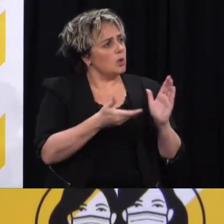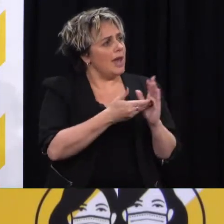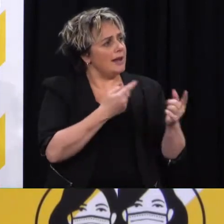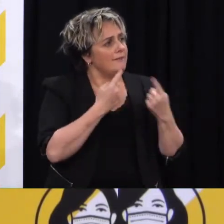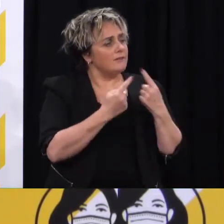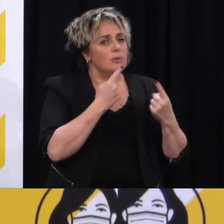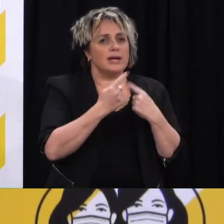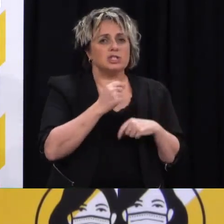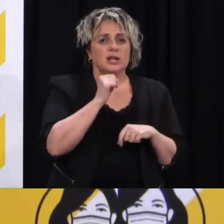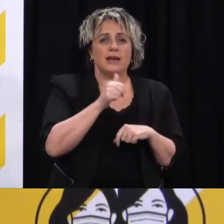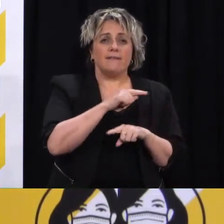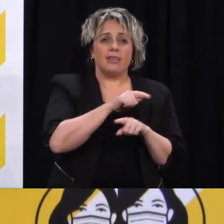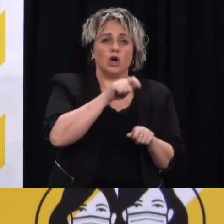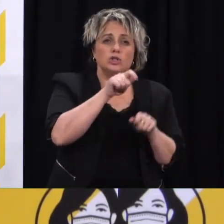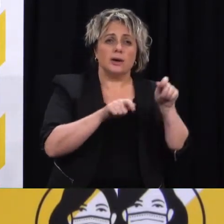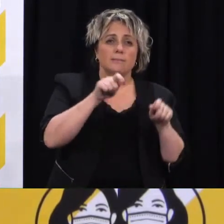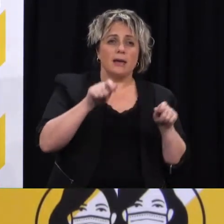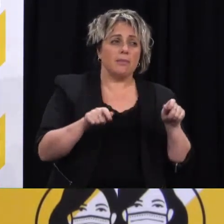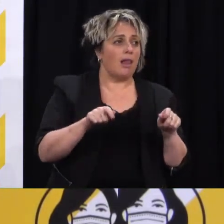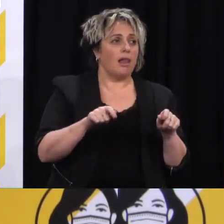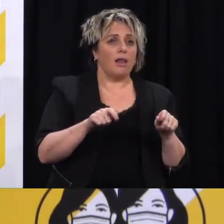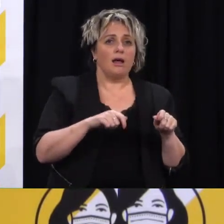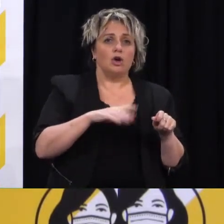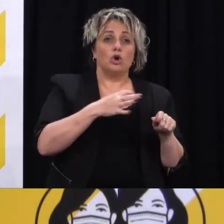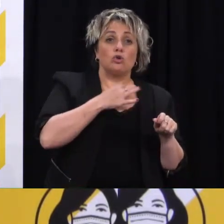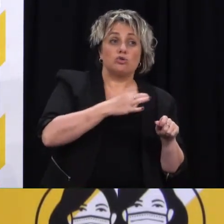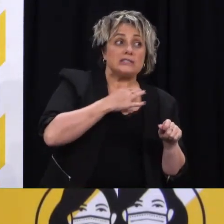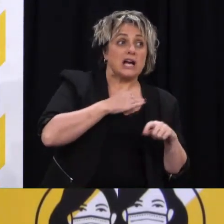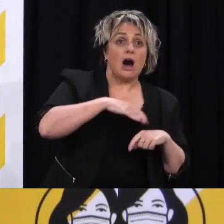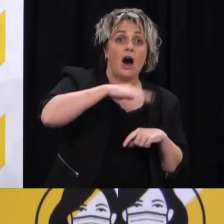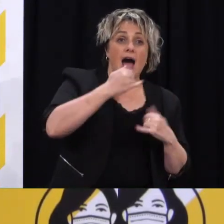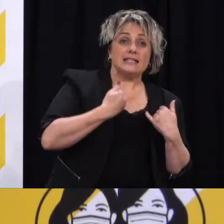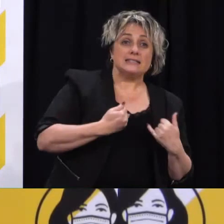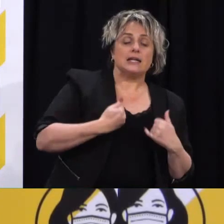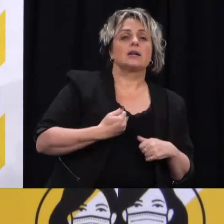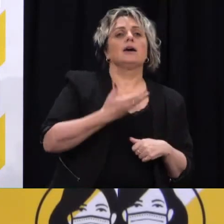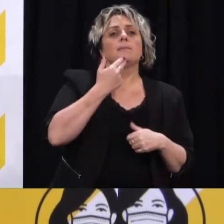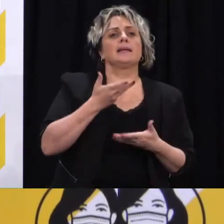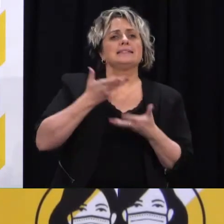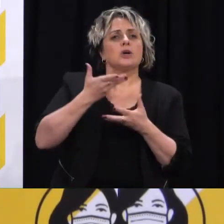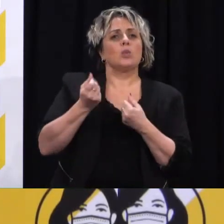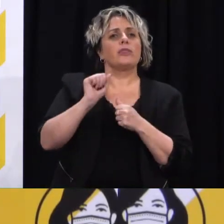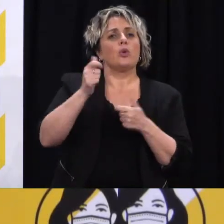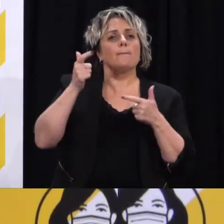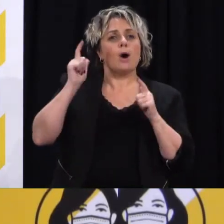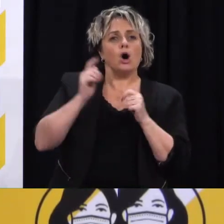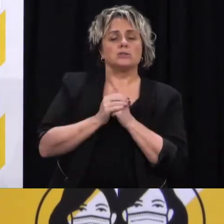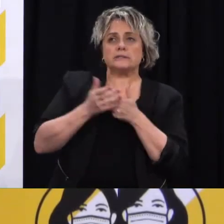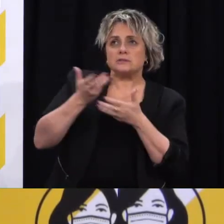restrict to your bubbles. Anything you want to add to those who might be